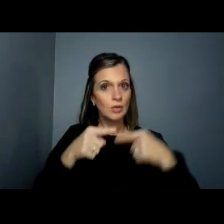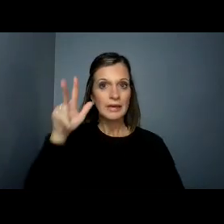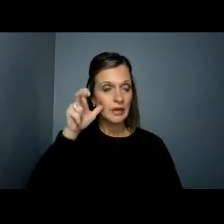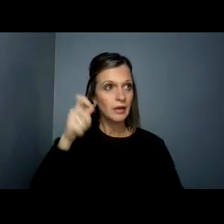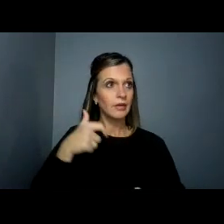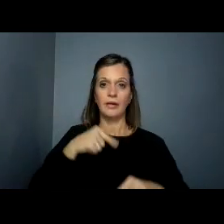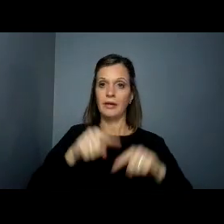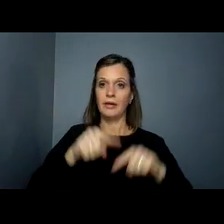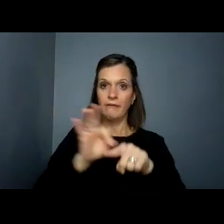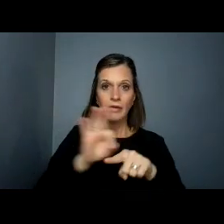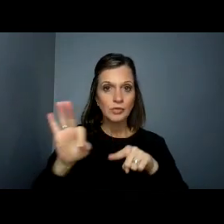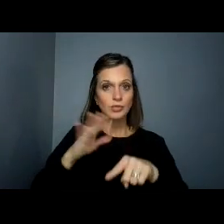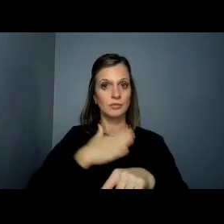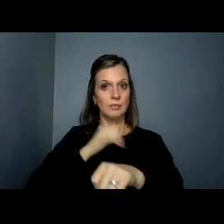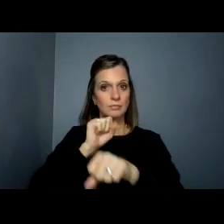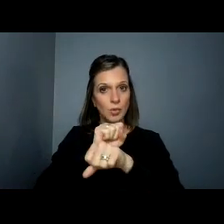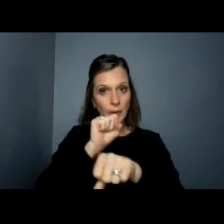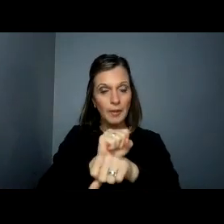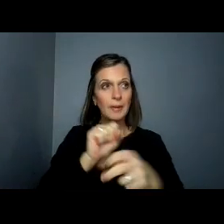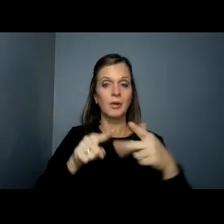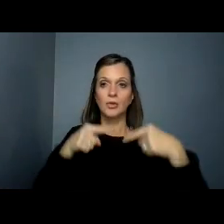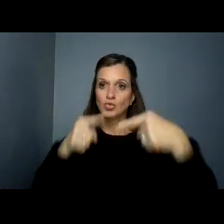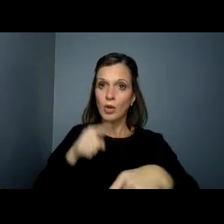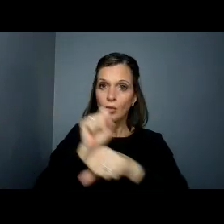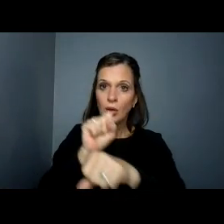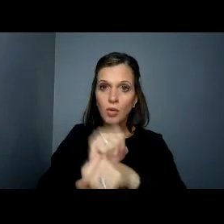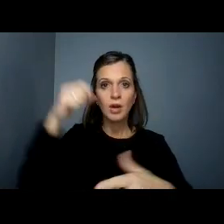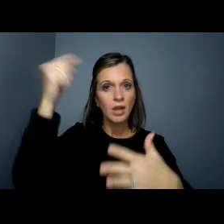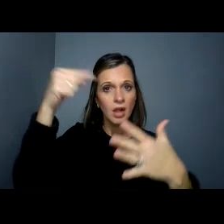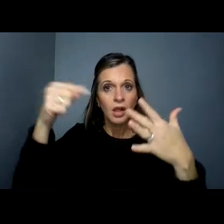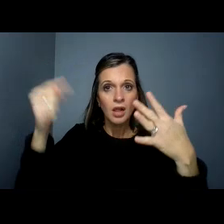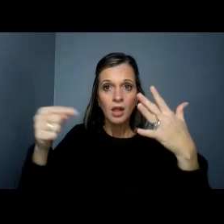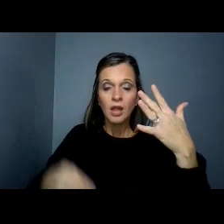and it's often times people will say, well, you know, it's so left they're working everything.